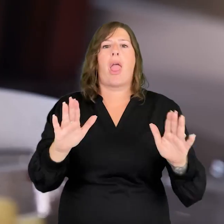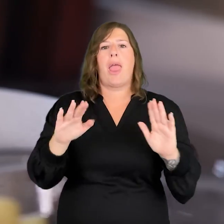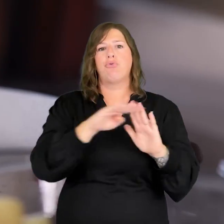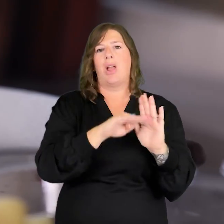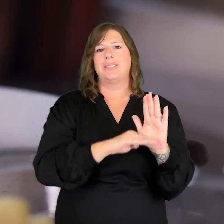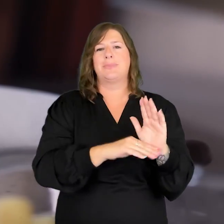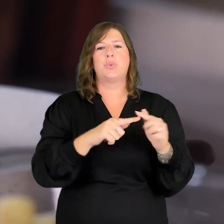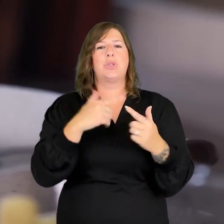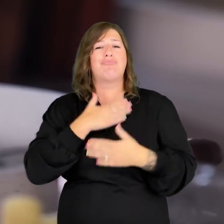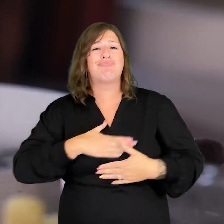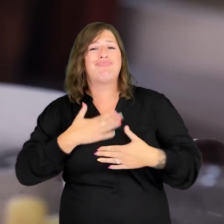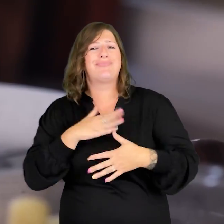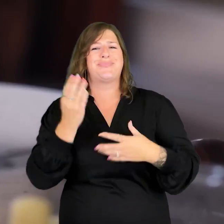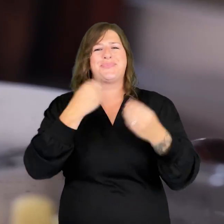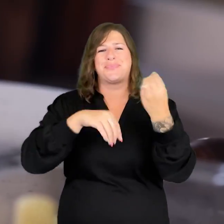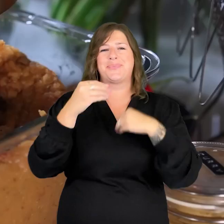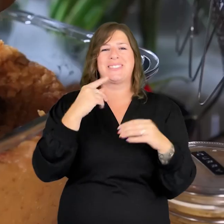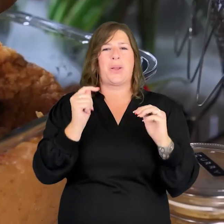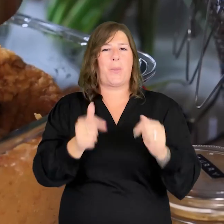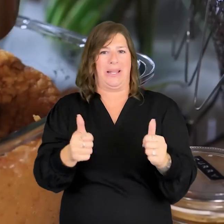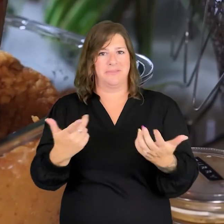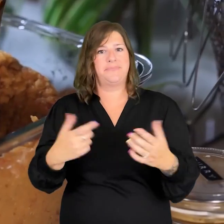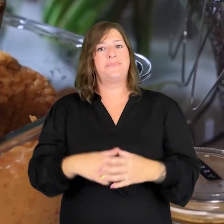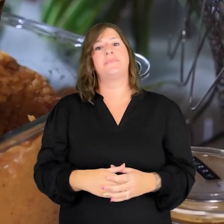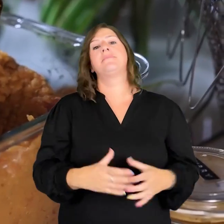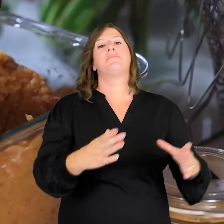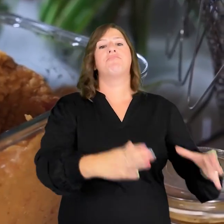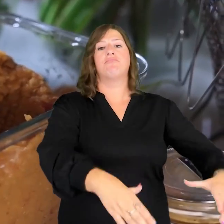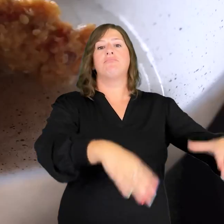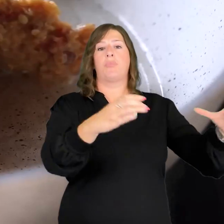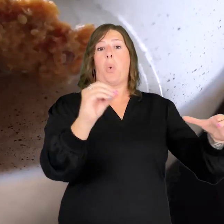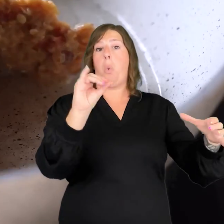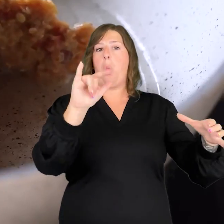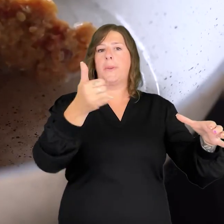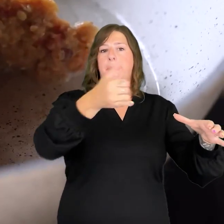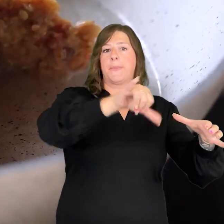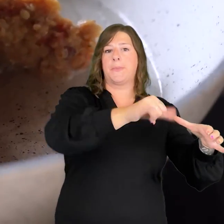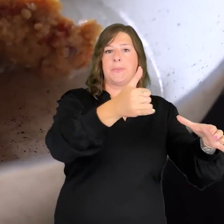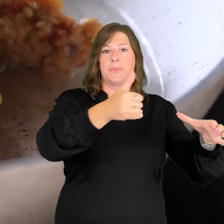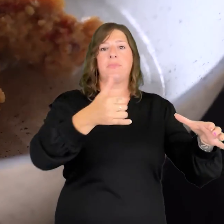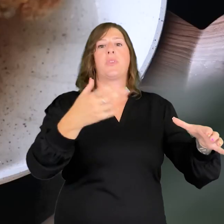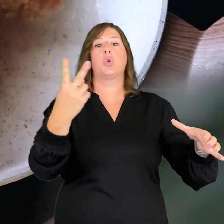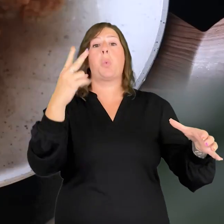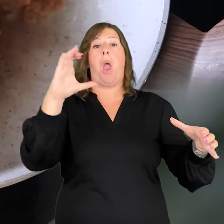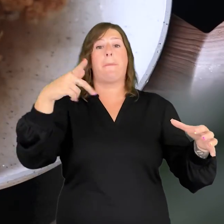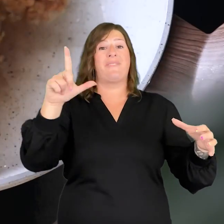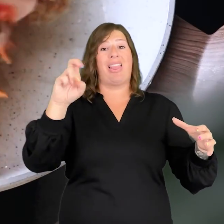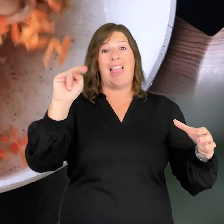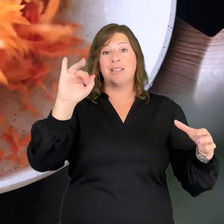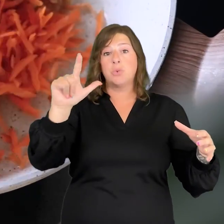So we're going to start with adding some oil to a pot. We'll add in about two cups of the lentil stew, the remaining carrot,